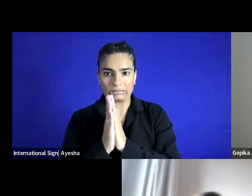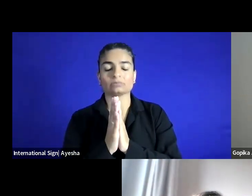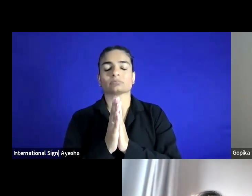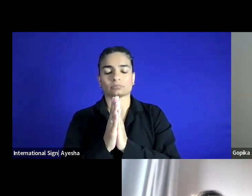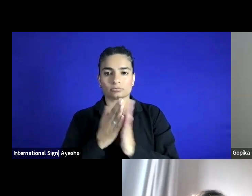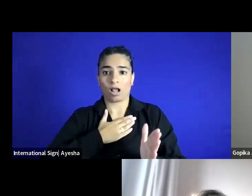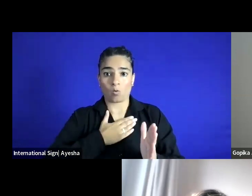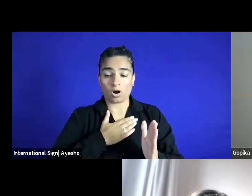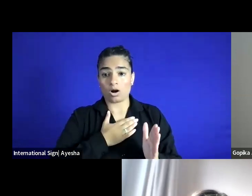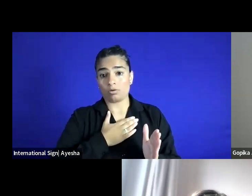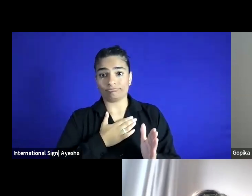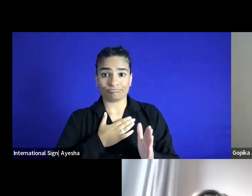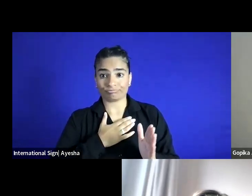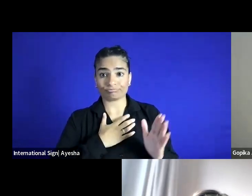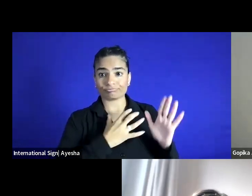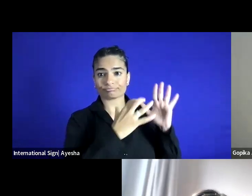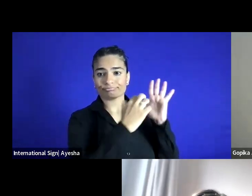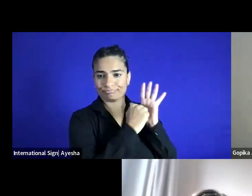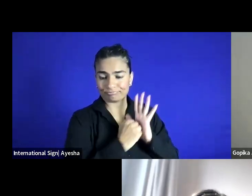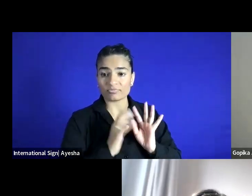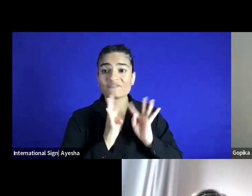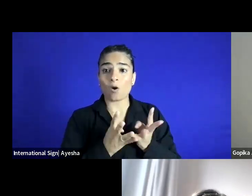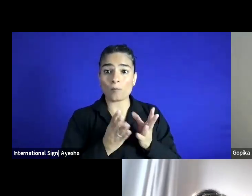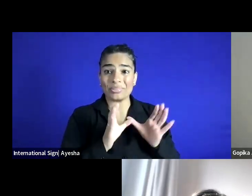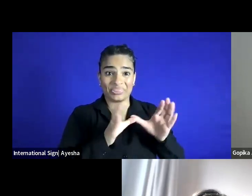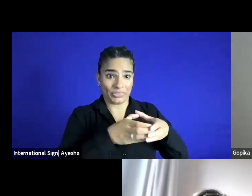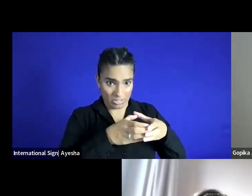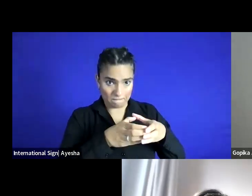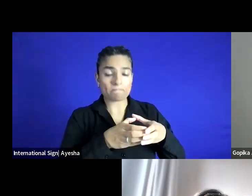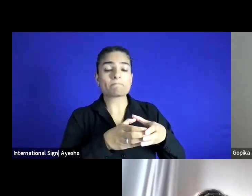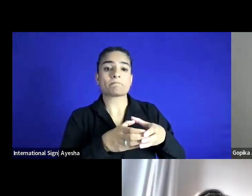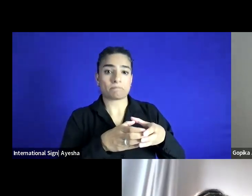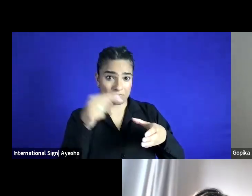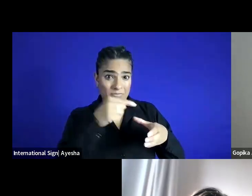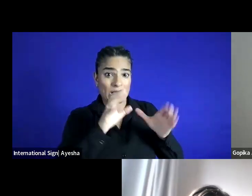I'm going to ask our team to drop the email address into the chat, which you can write to.